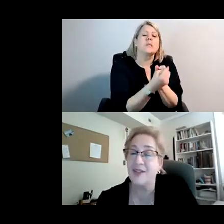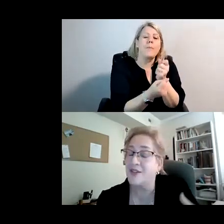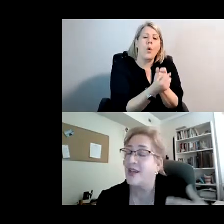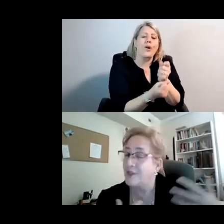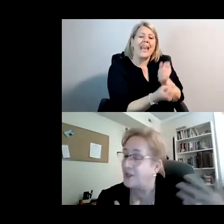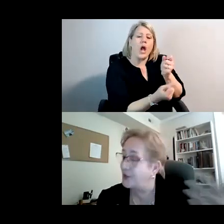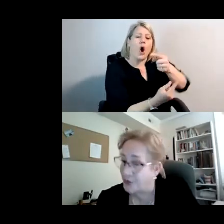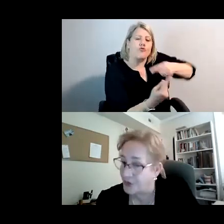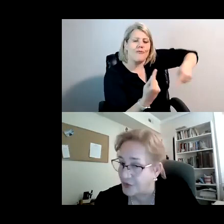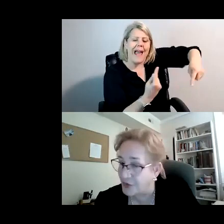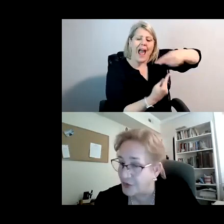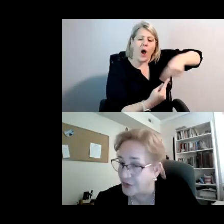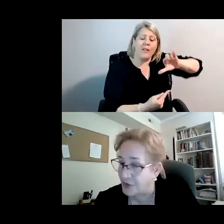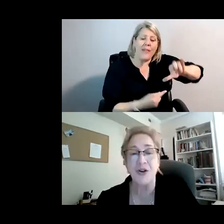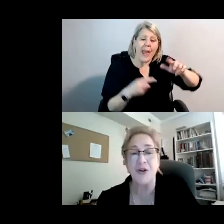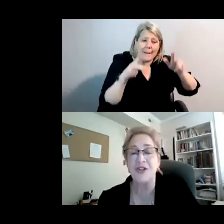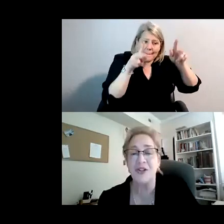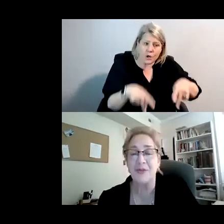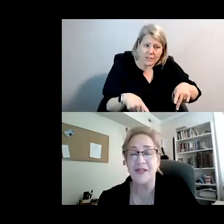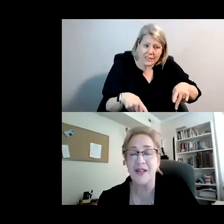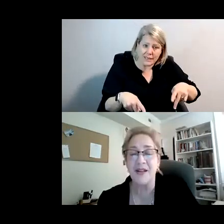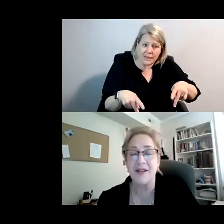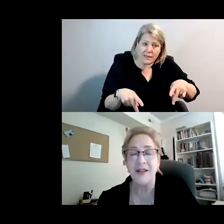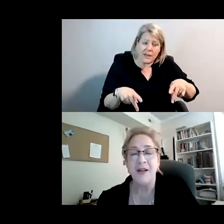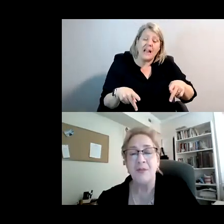as the traditional approach to guardianship has done,